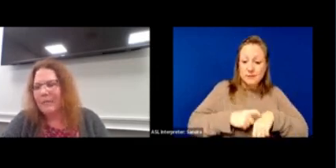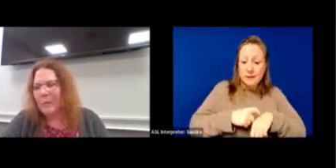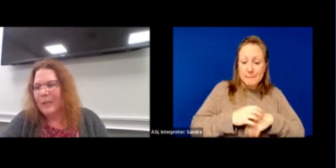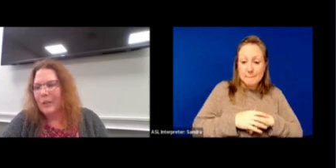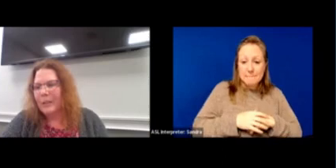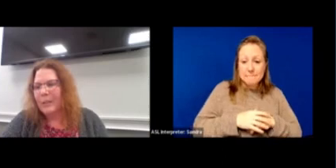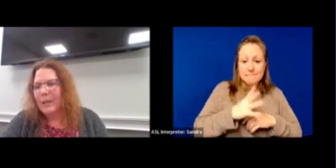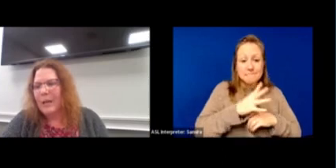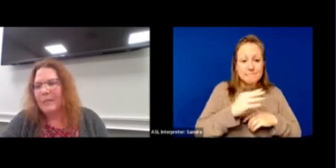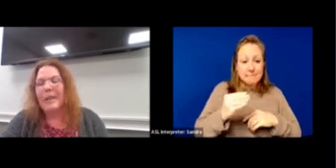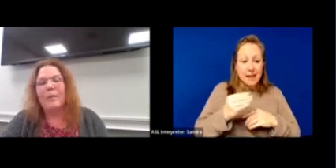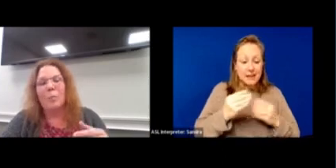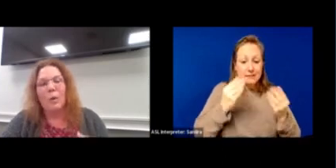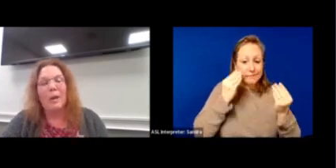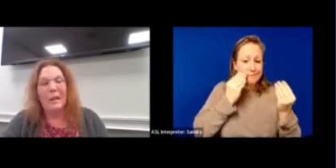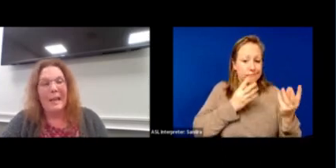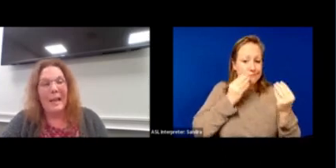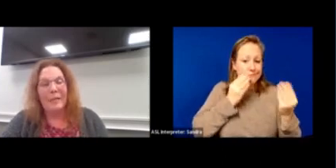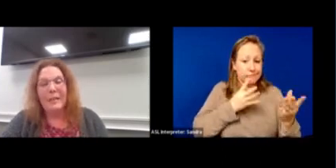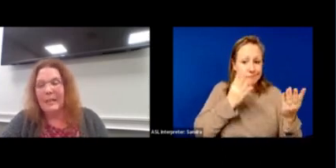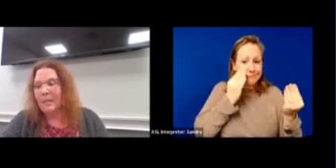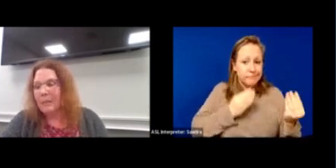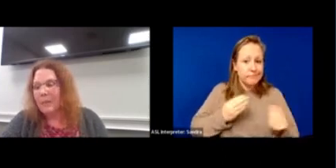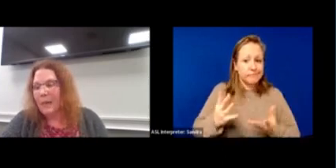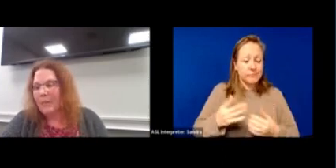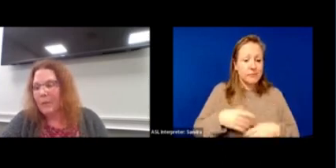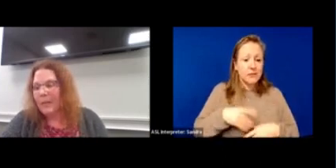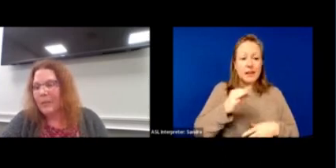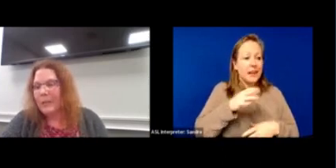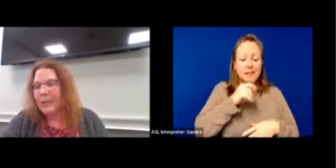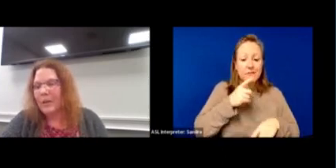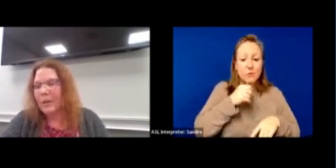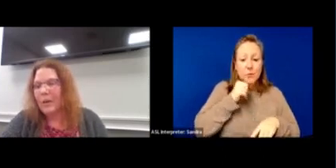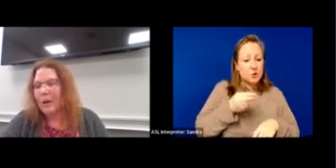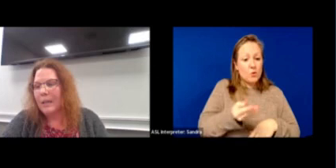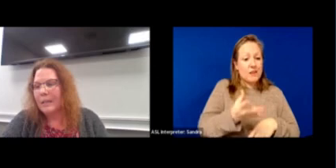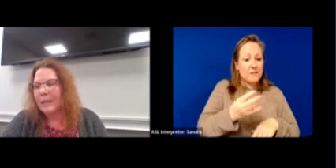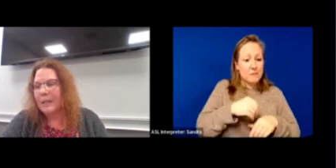information, if they were not to have it in the real time information, it could cause an